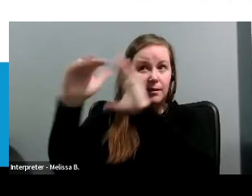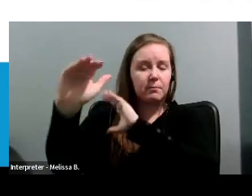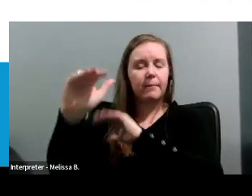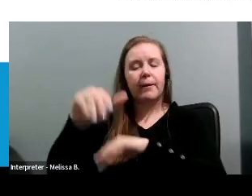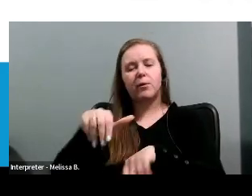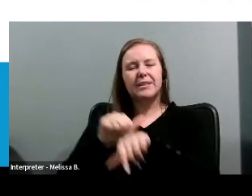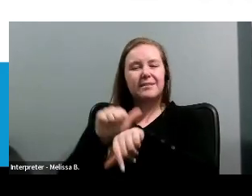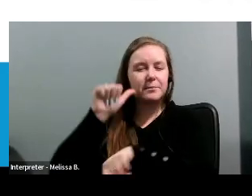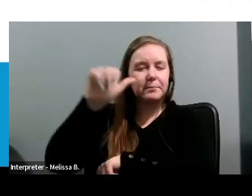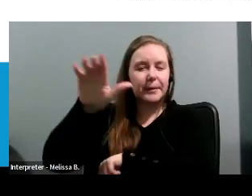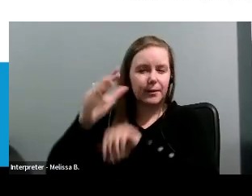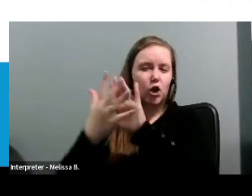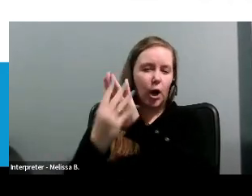Shannon Spencer (she/her): For the public record.